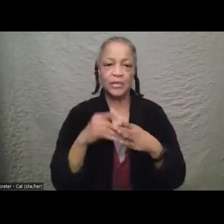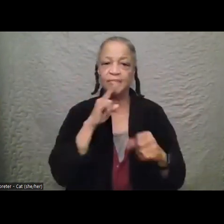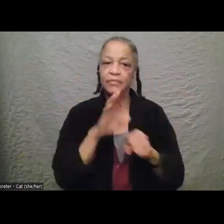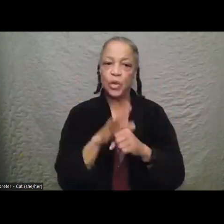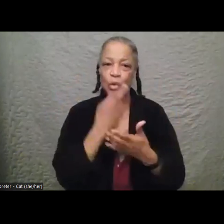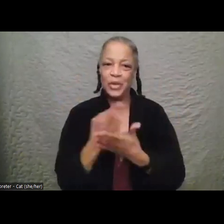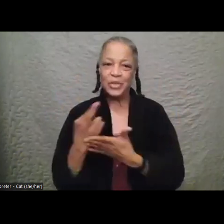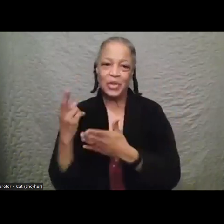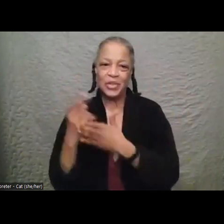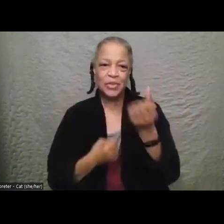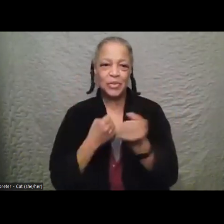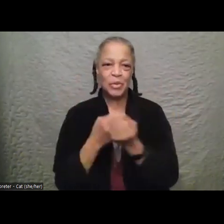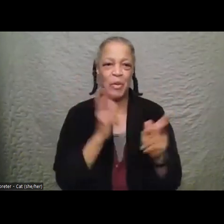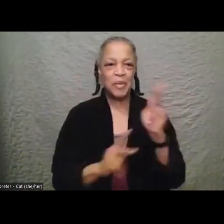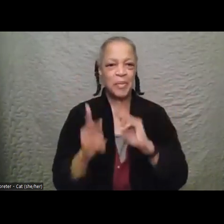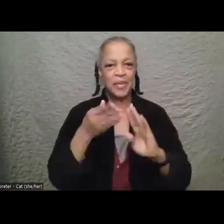in the community.